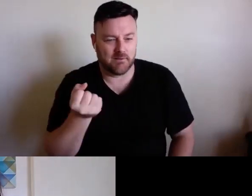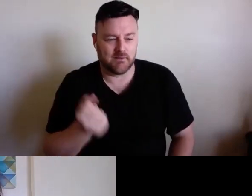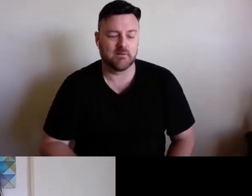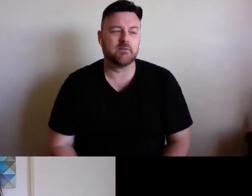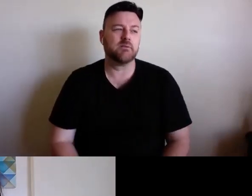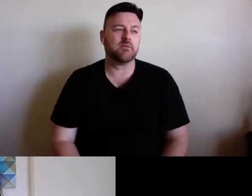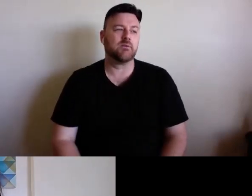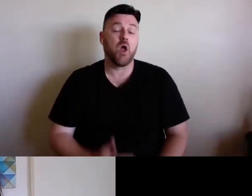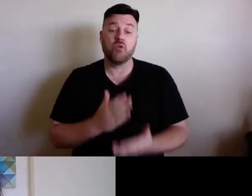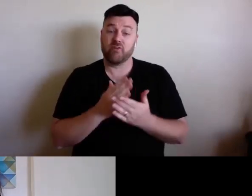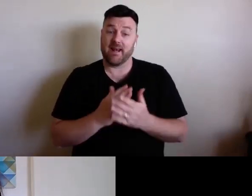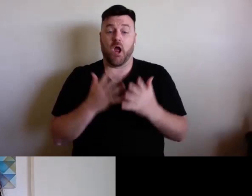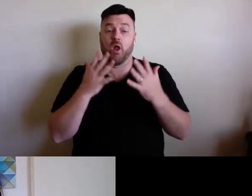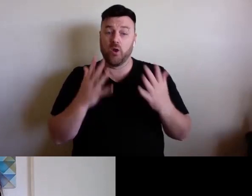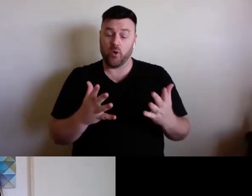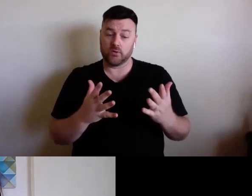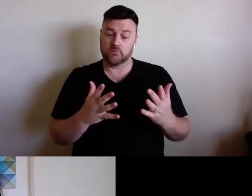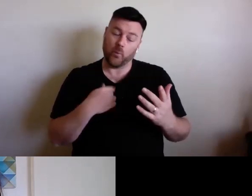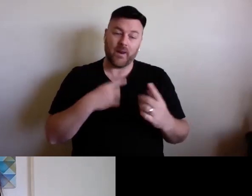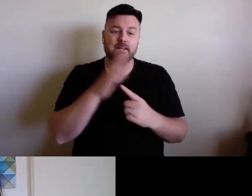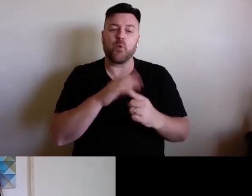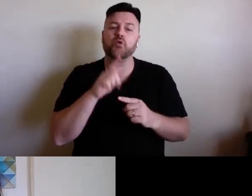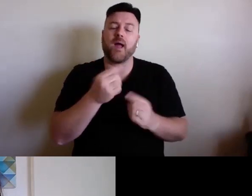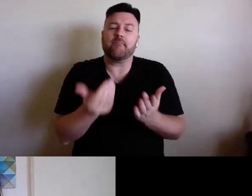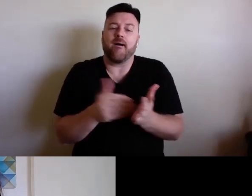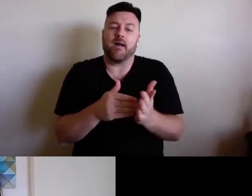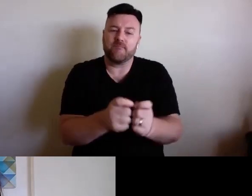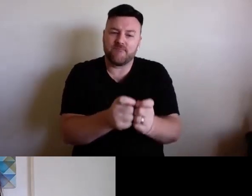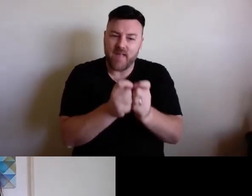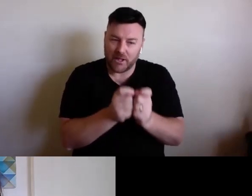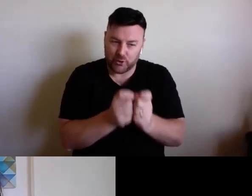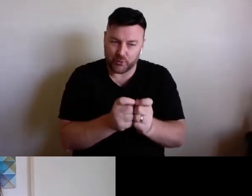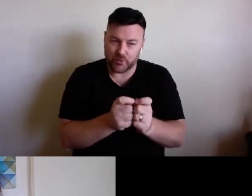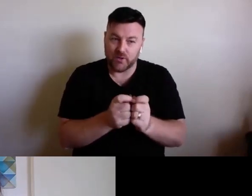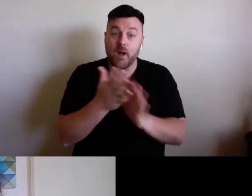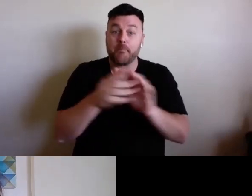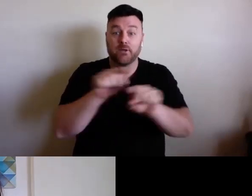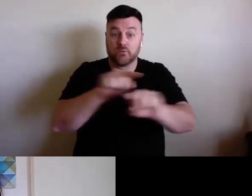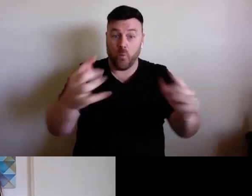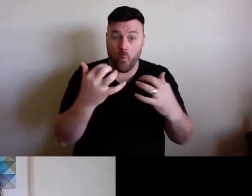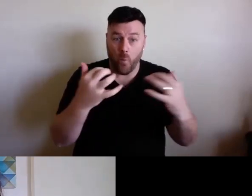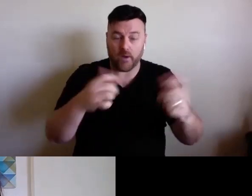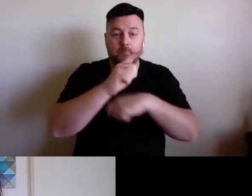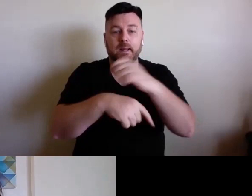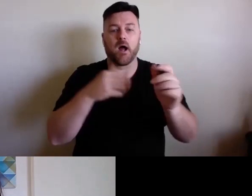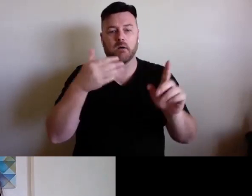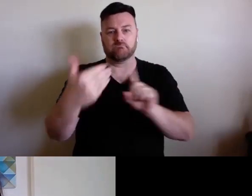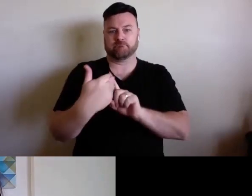superfans of what you do. I would take somebody like Honour and The